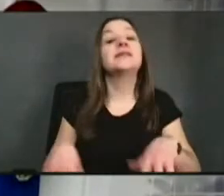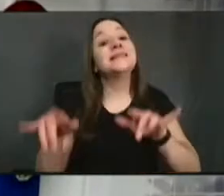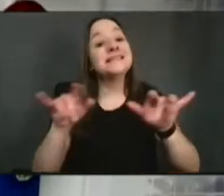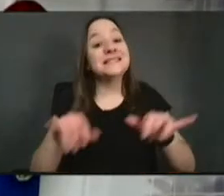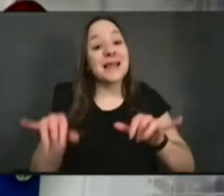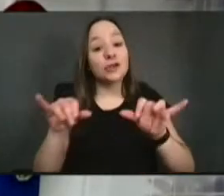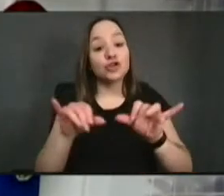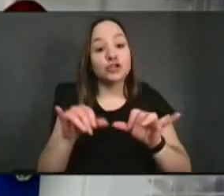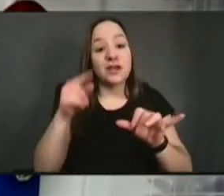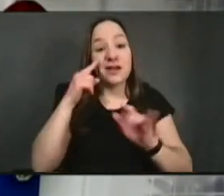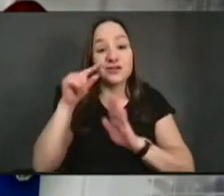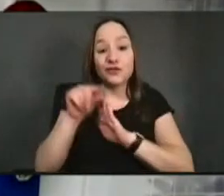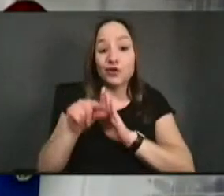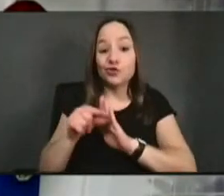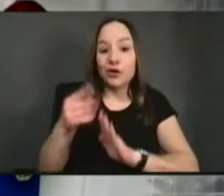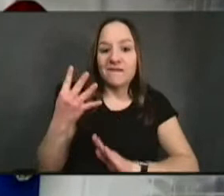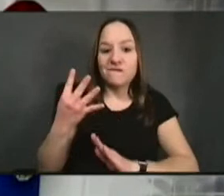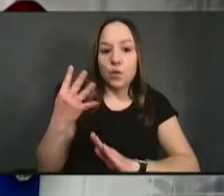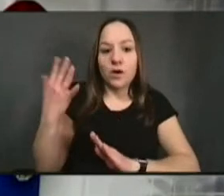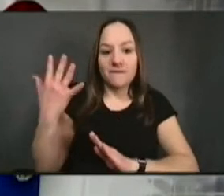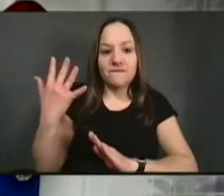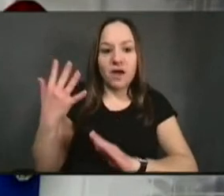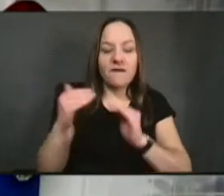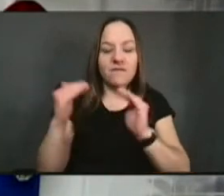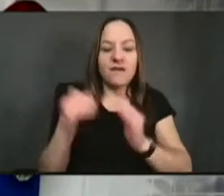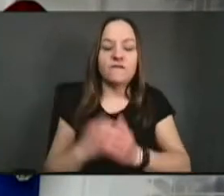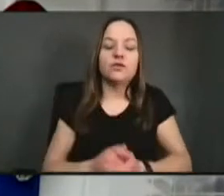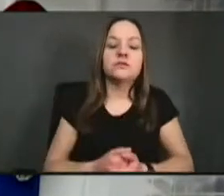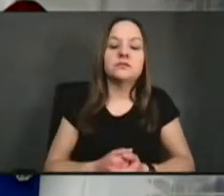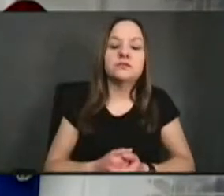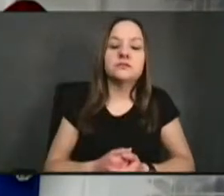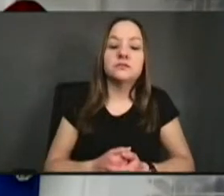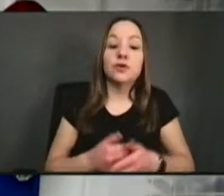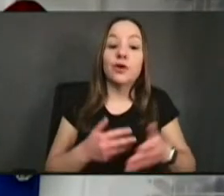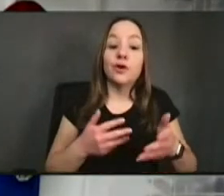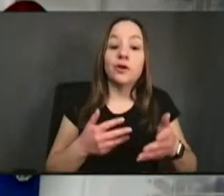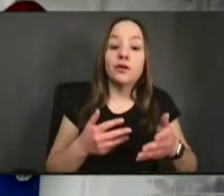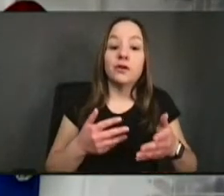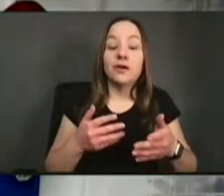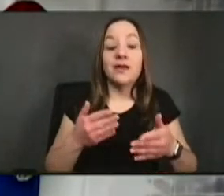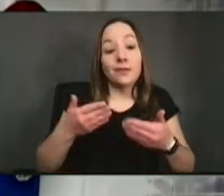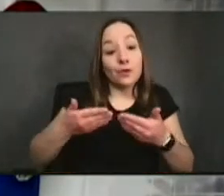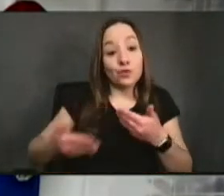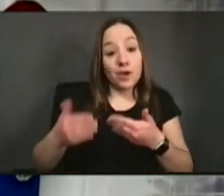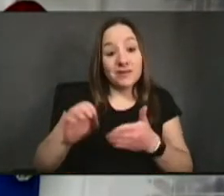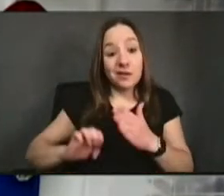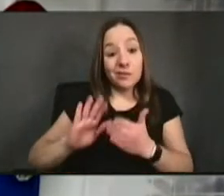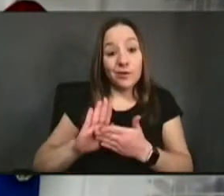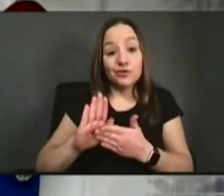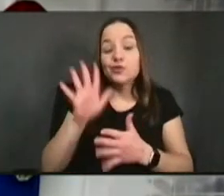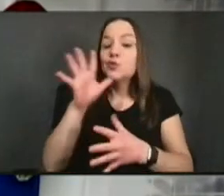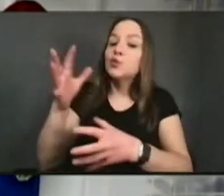three recommended fit and then the standard size for grades four and five are recommended.